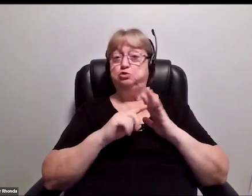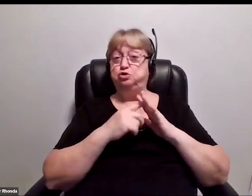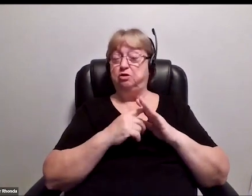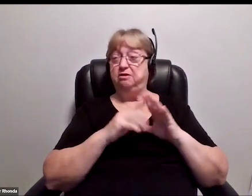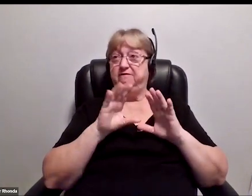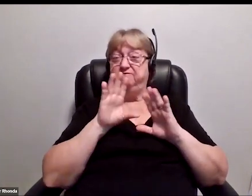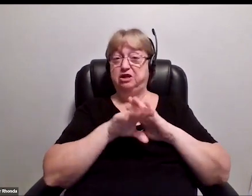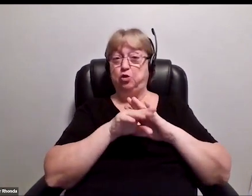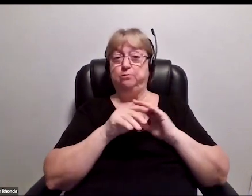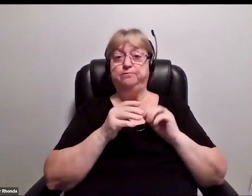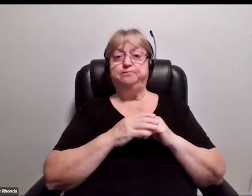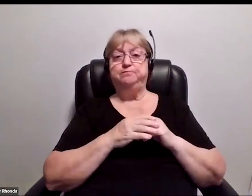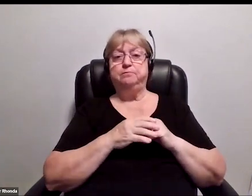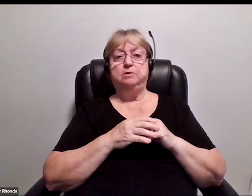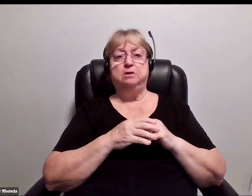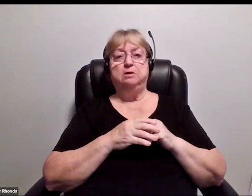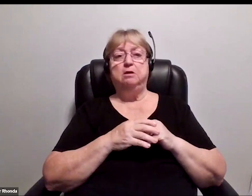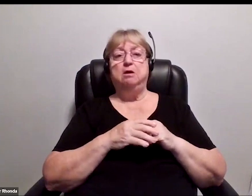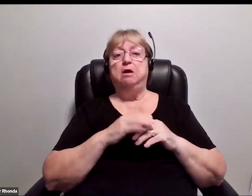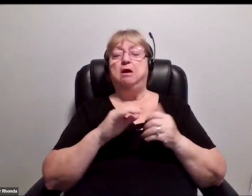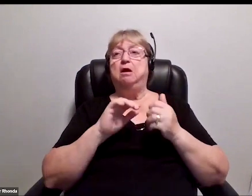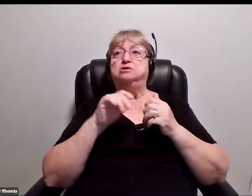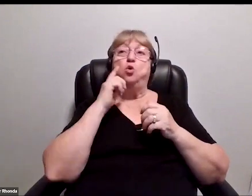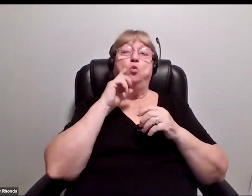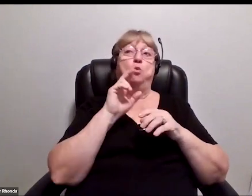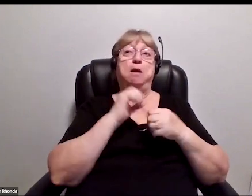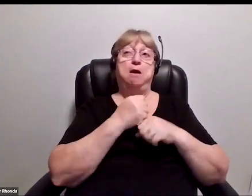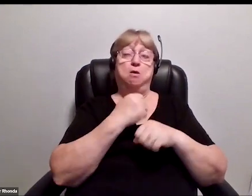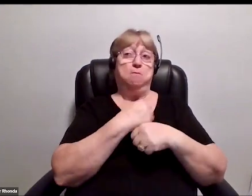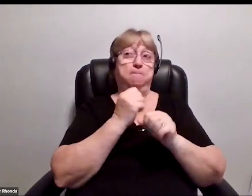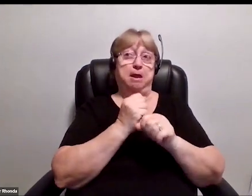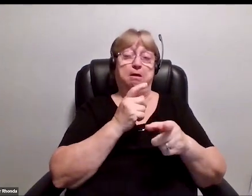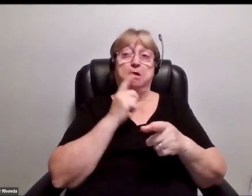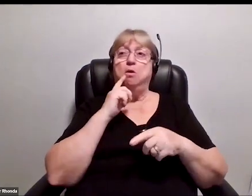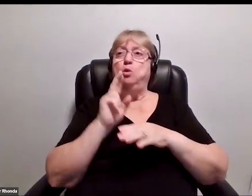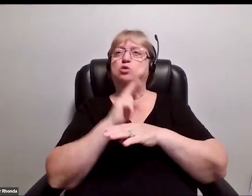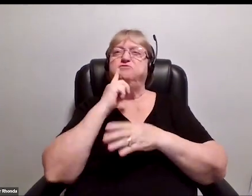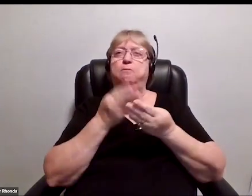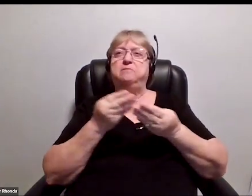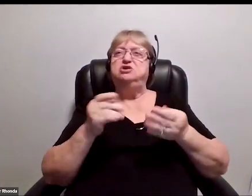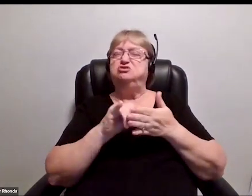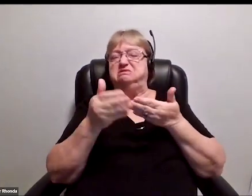All tactile images are created from materials that are not expensive and easy to get in hobby shops.